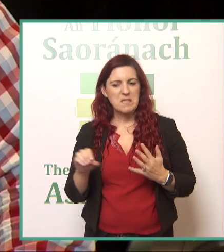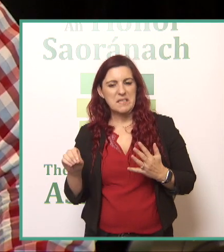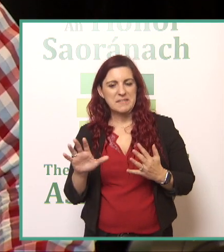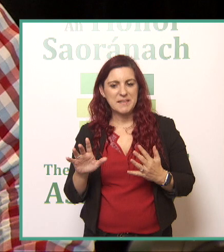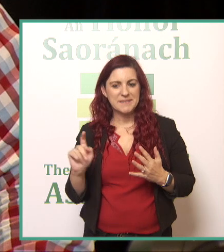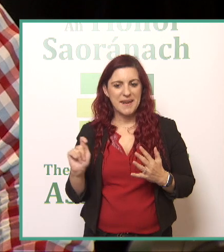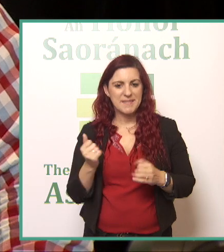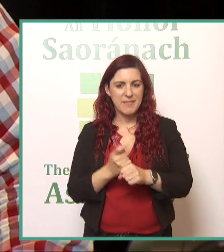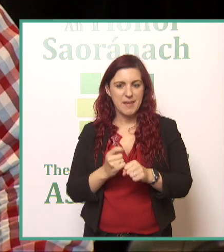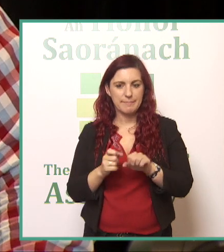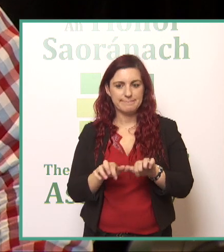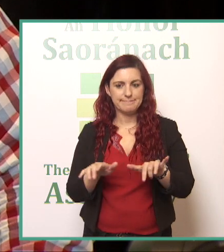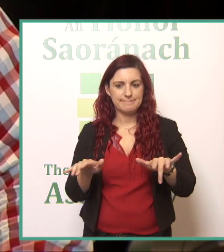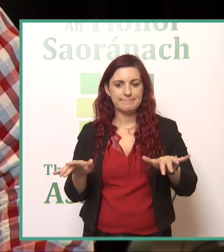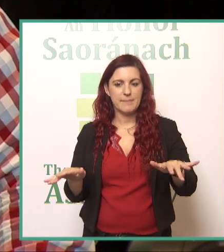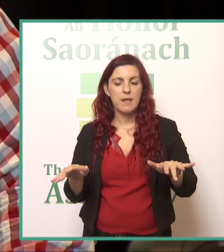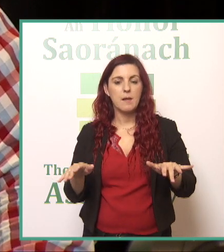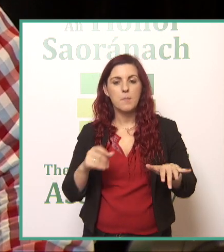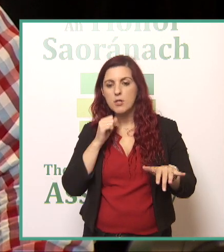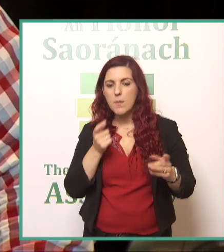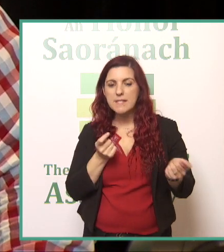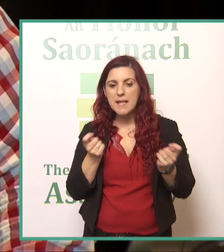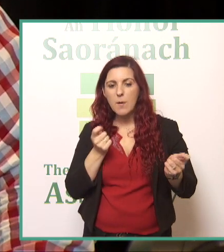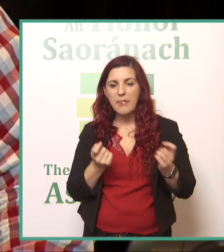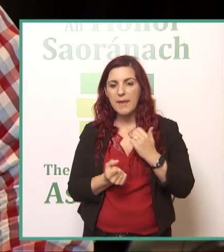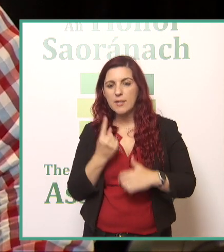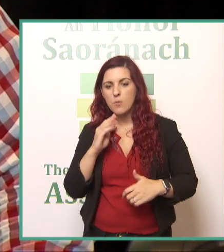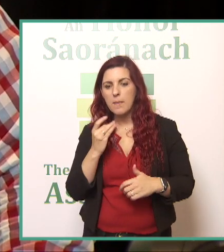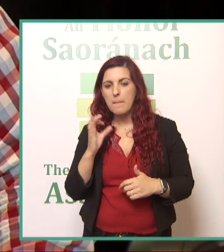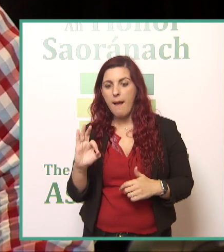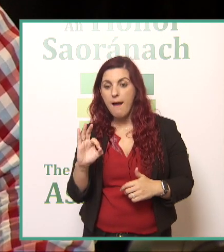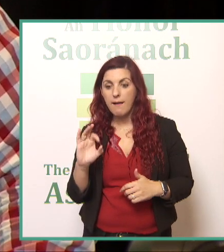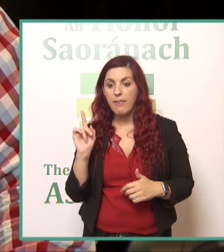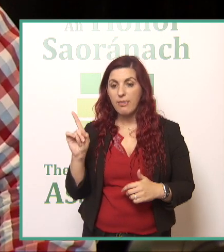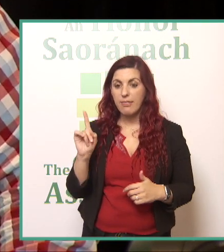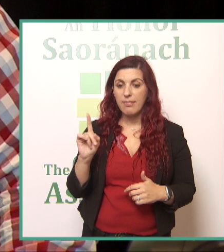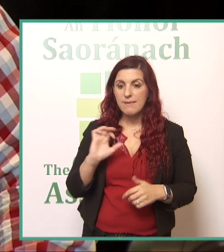and rather than deal with the sticky issue of the bug he set up a trust and